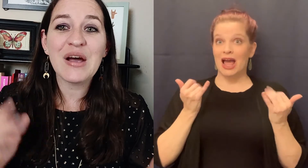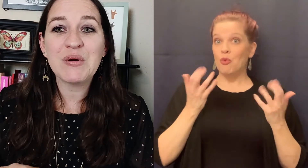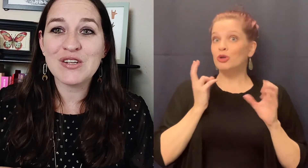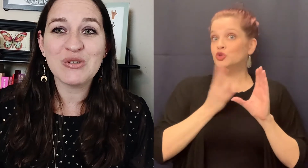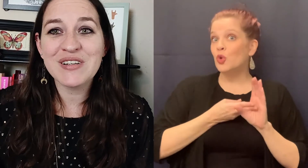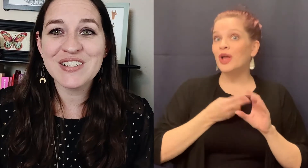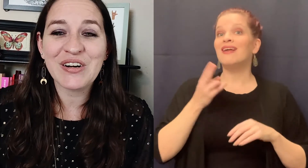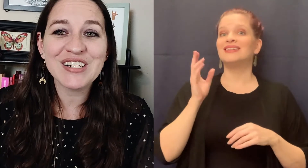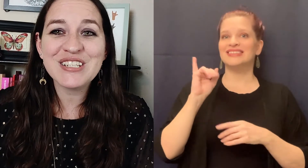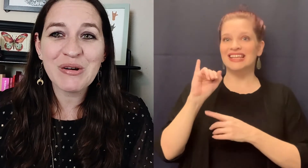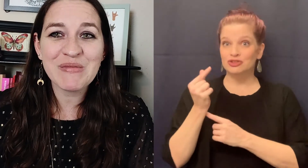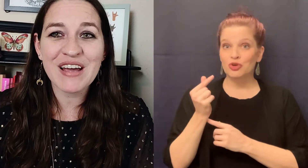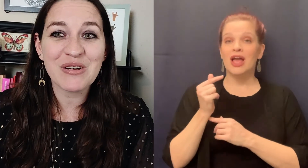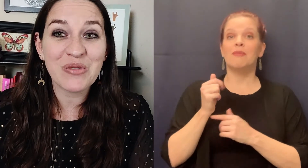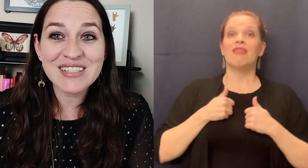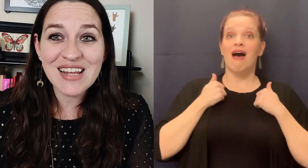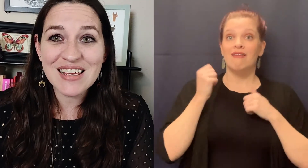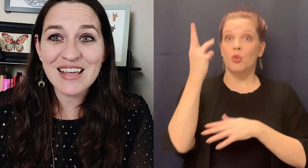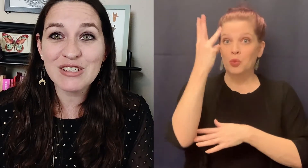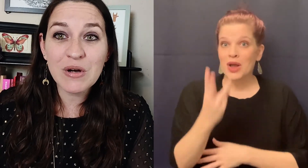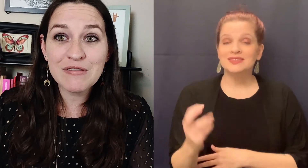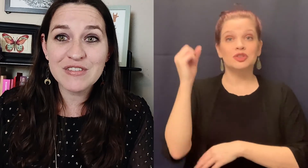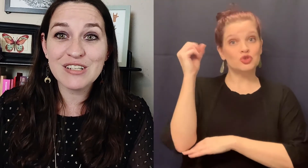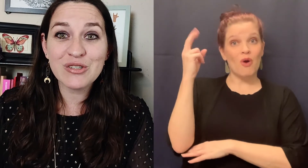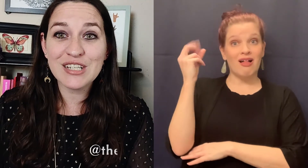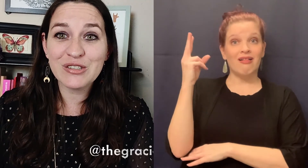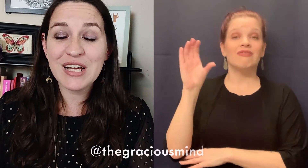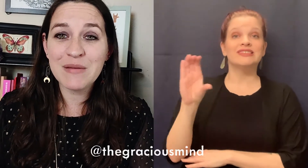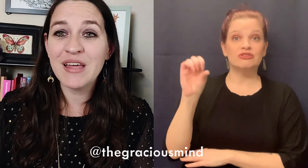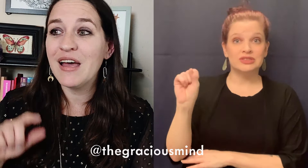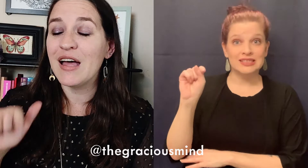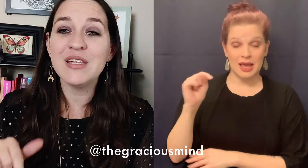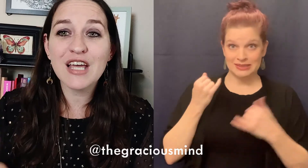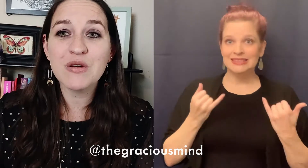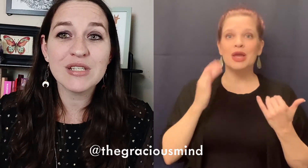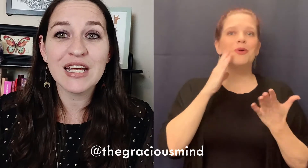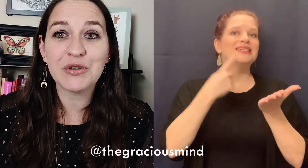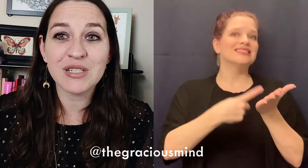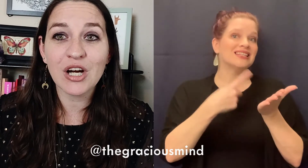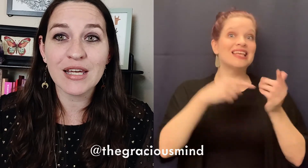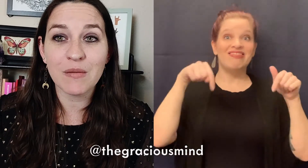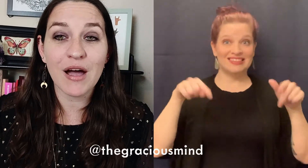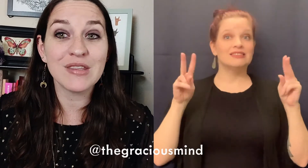Now, I want you to join us on our Instagram Live on Wednesdays at 12:00 Central Standard Time. This coming Wednesday, we'll be talking about this